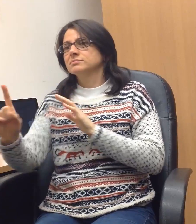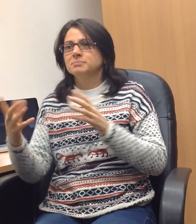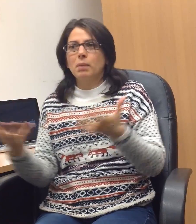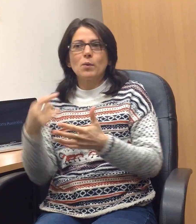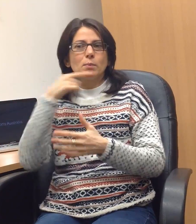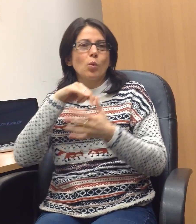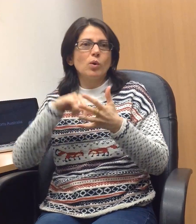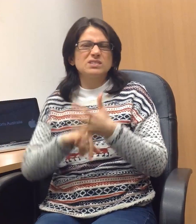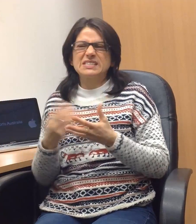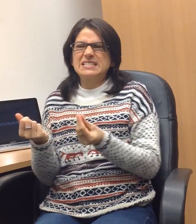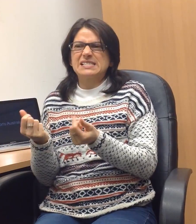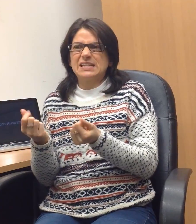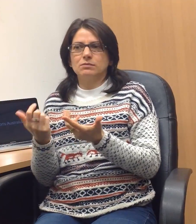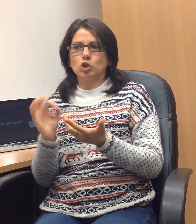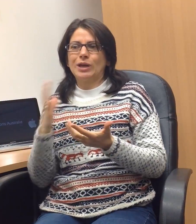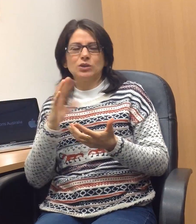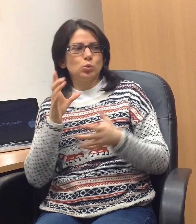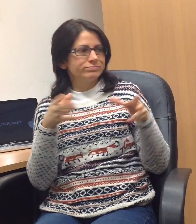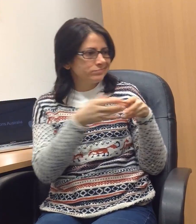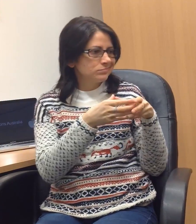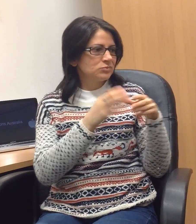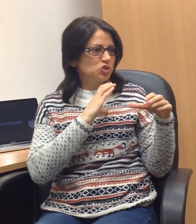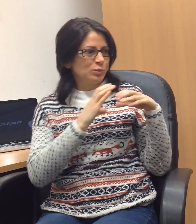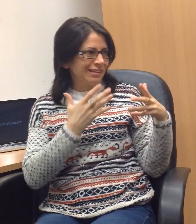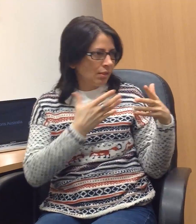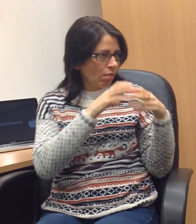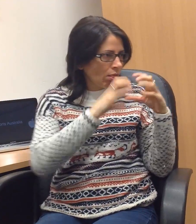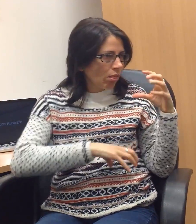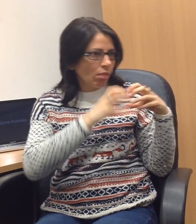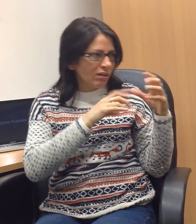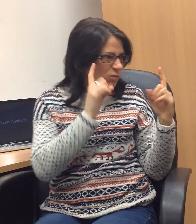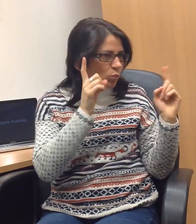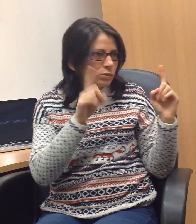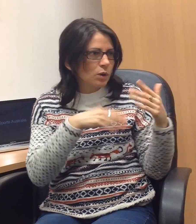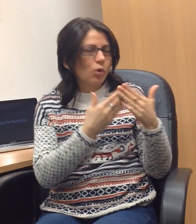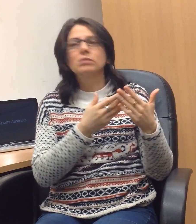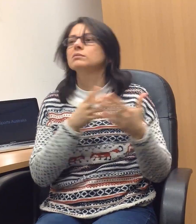My family is big and I would play with the boys which was easy. I didn't have to mix with others and not know what's going